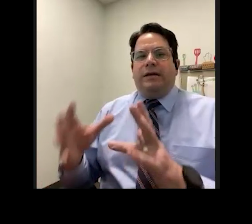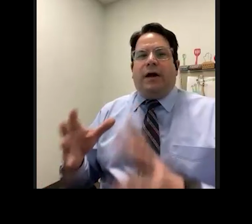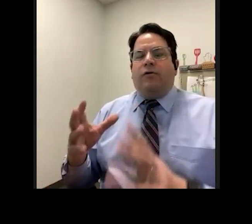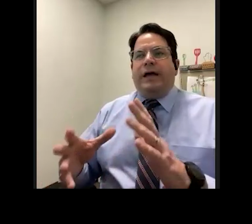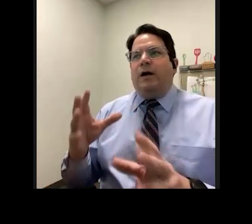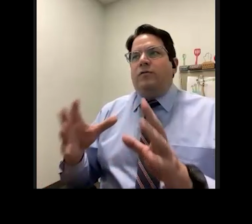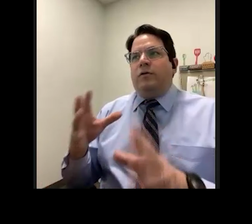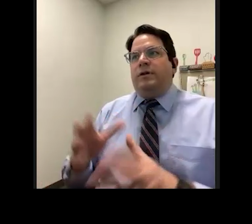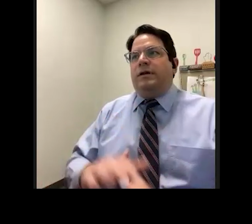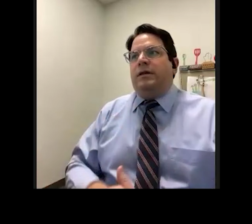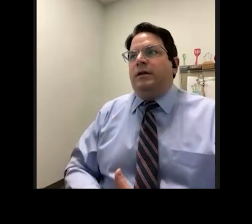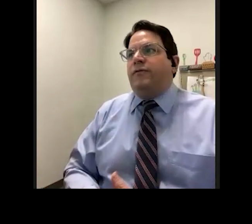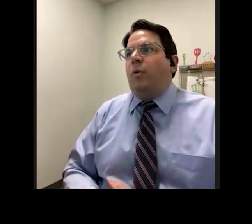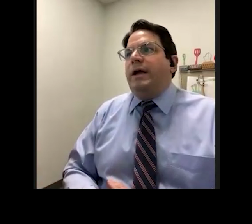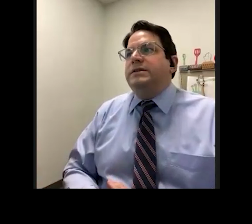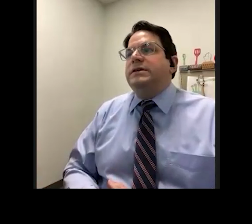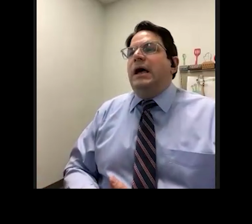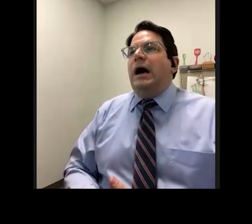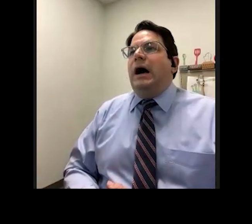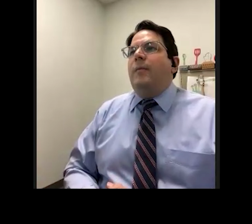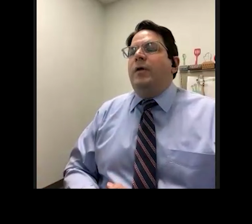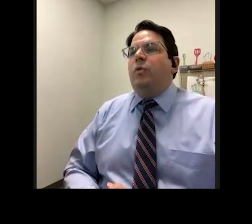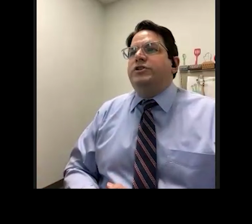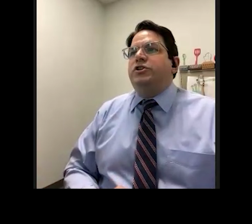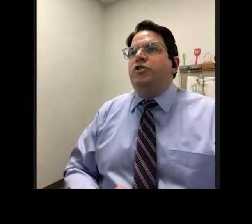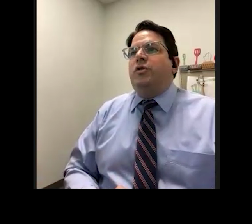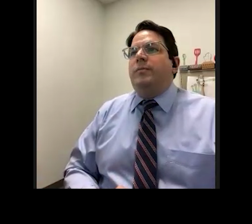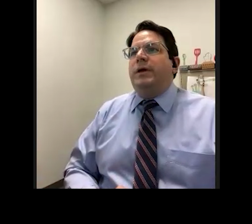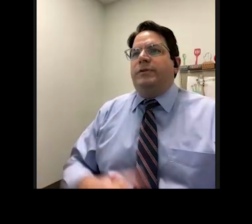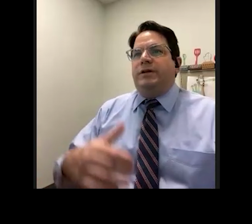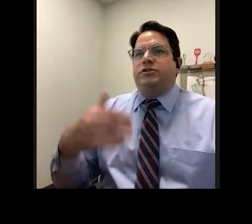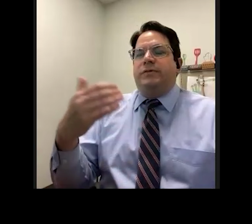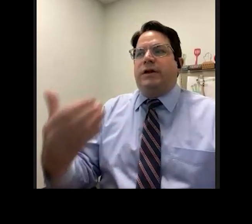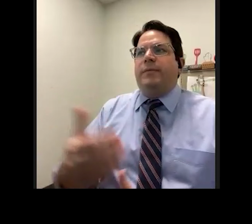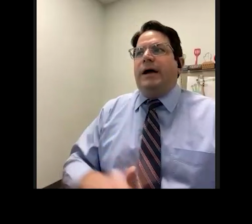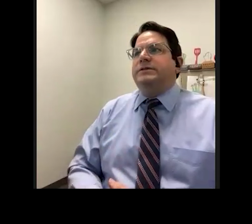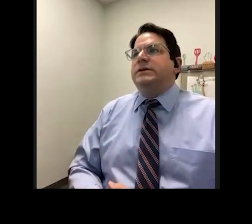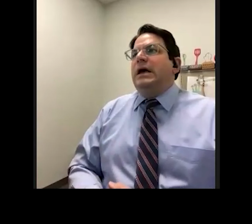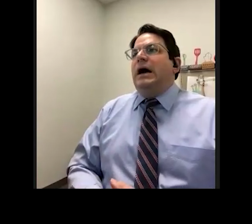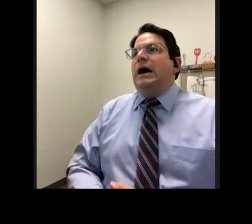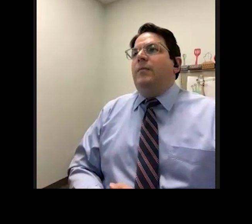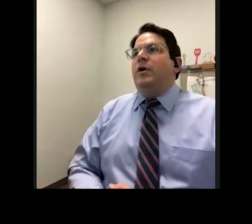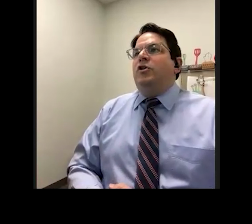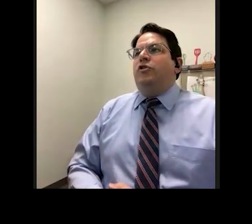so that they can narrow down the different ways in which you could be potentially victimized.